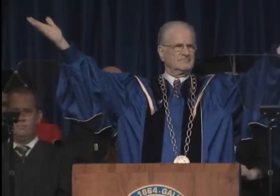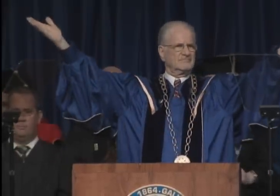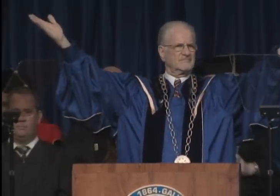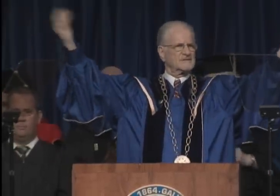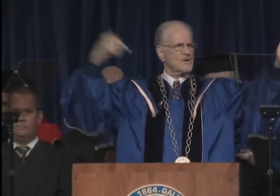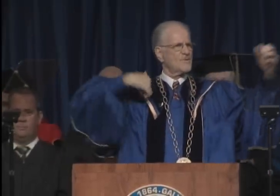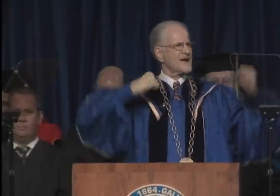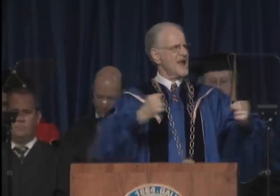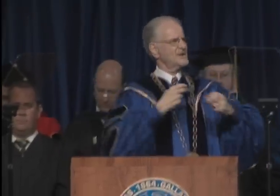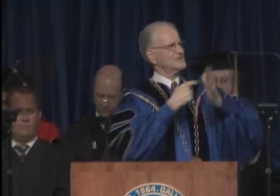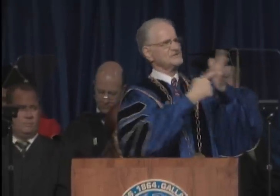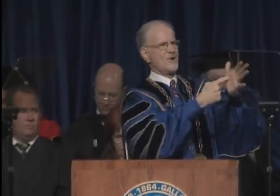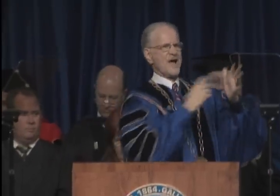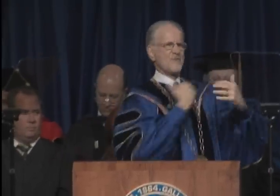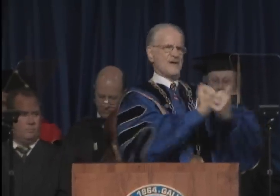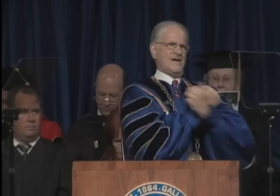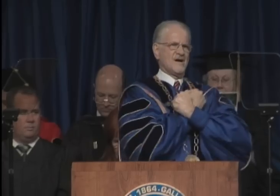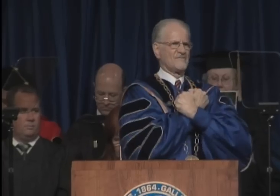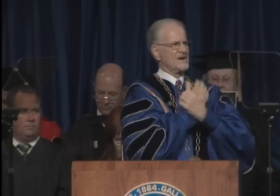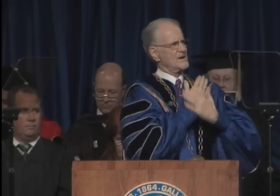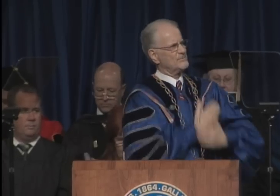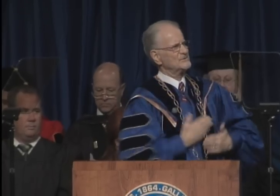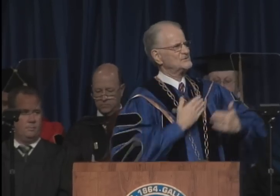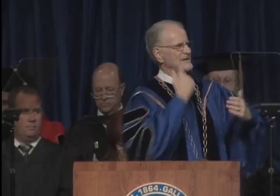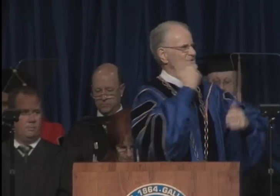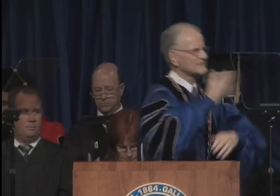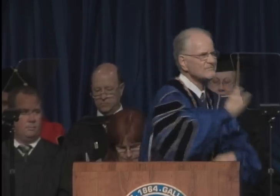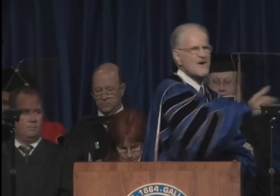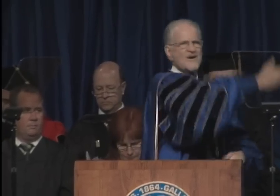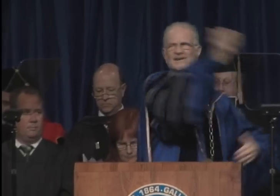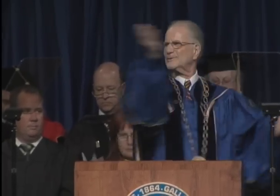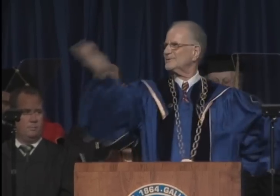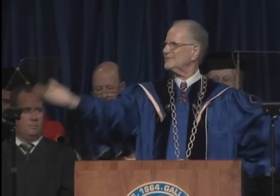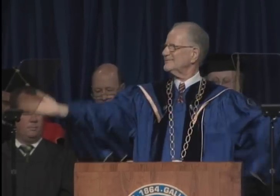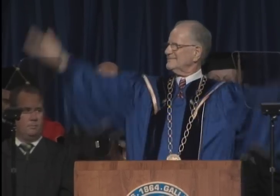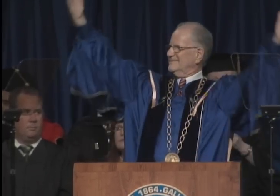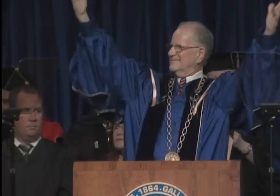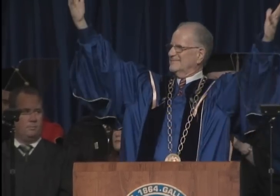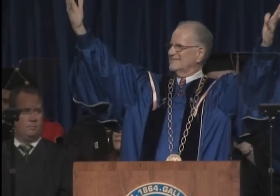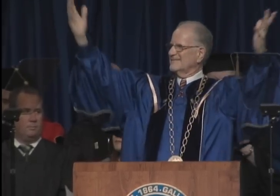so the graduates can show you their love and appreciation?